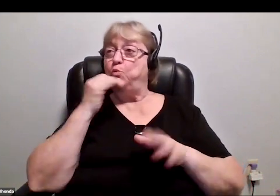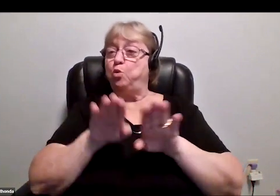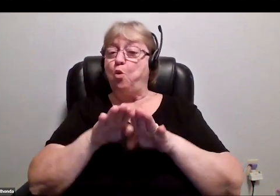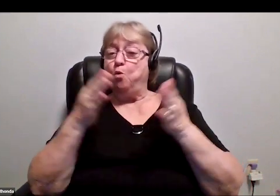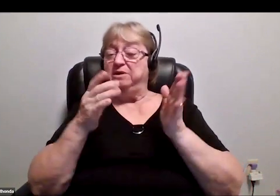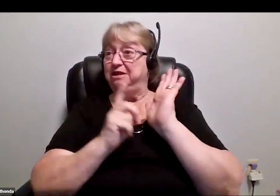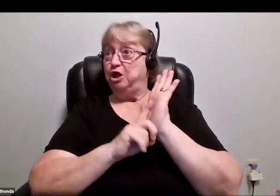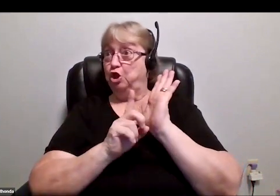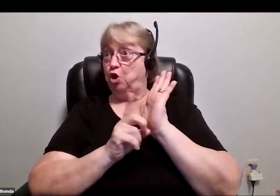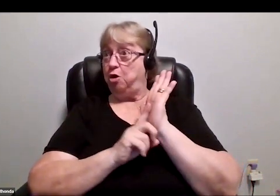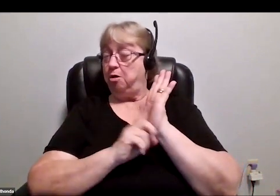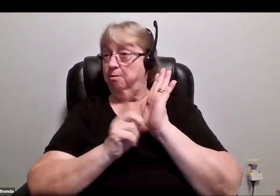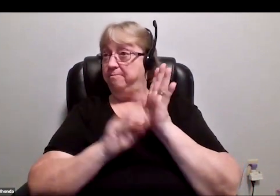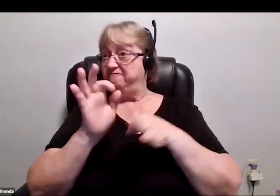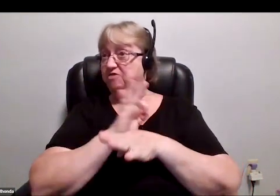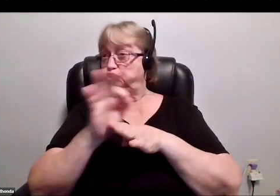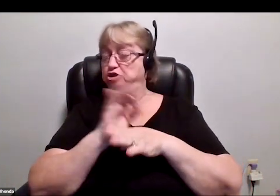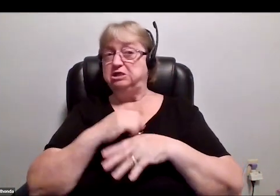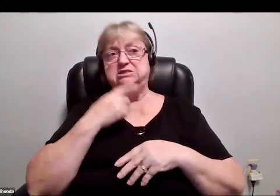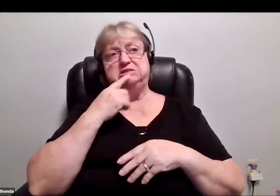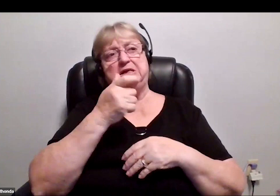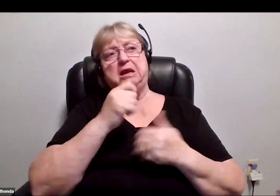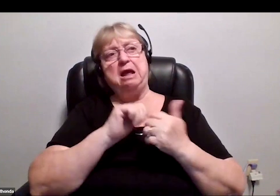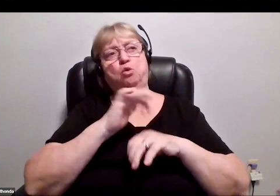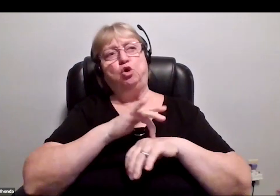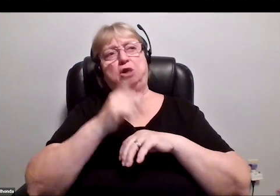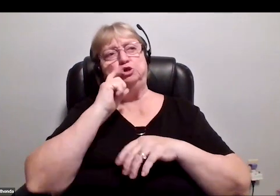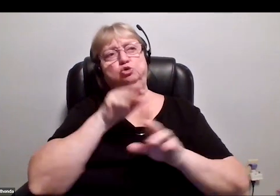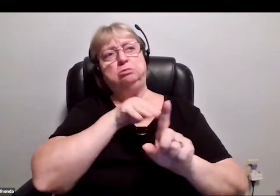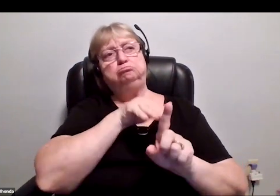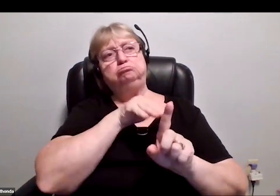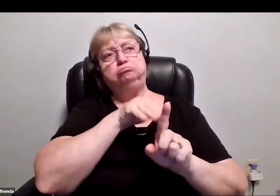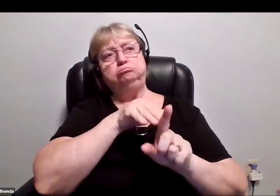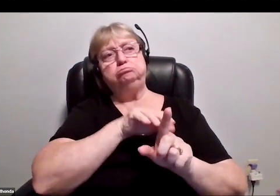on my phone, and then said, "How early do you need to be reminded to get in your car and go get your kids?"